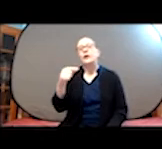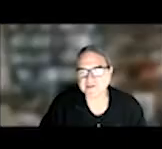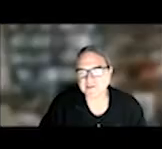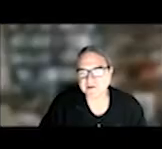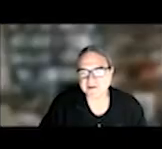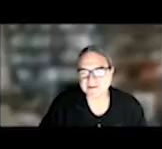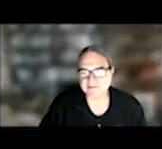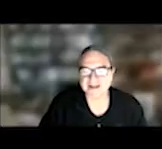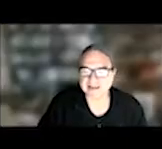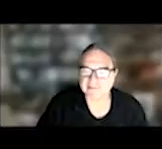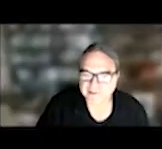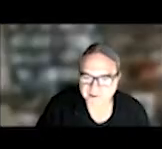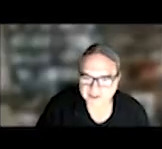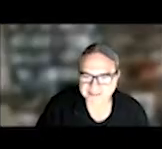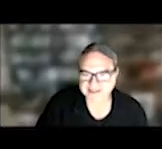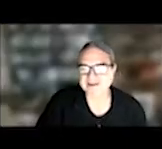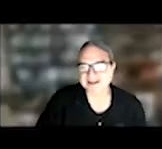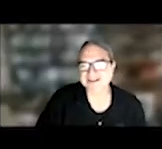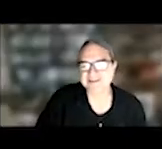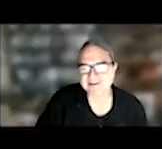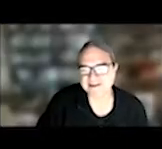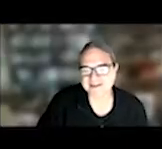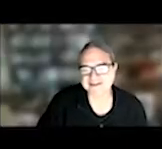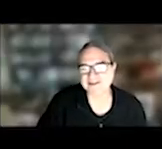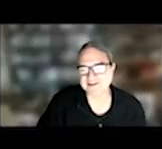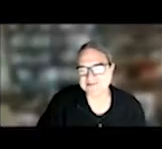person American Indian they'll get angry with you because they are not American Indian culturally,